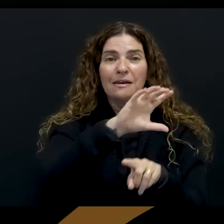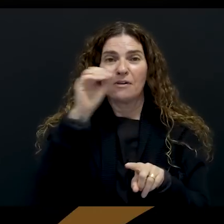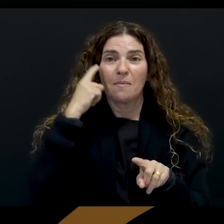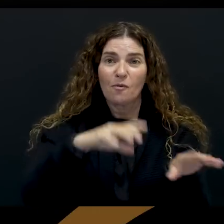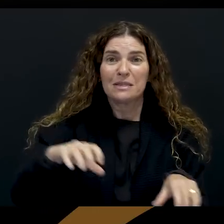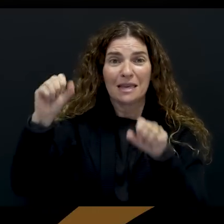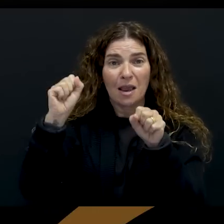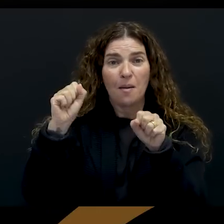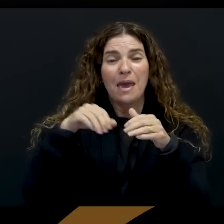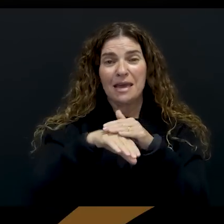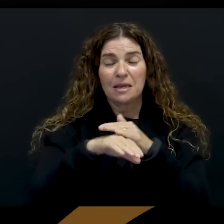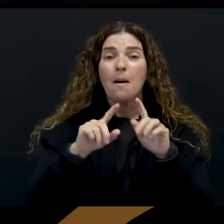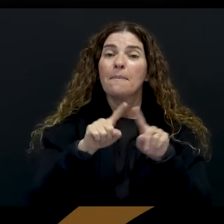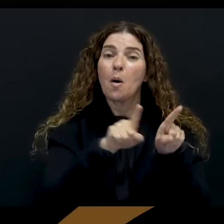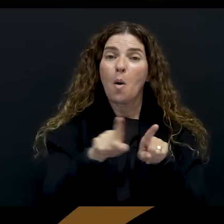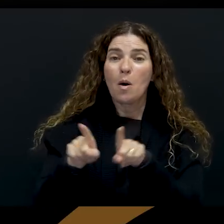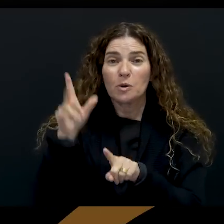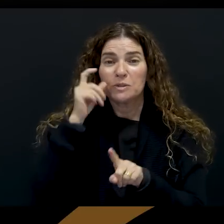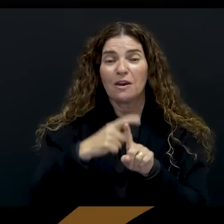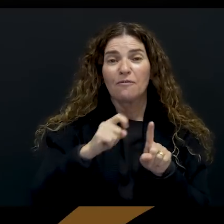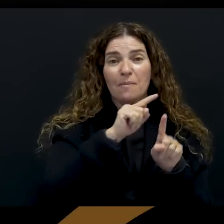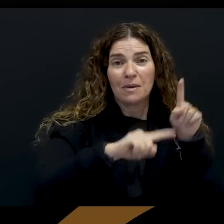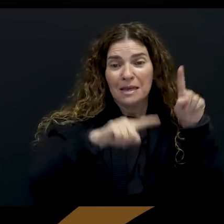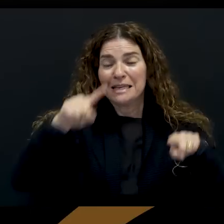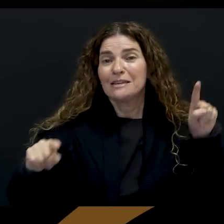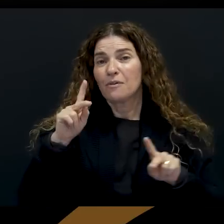leading the charge in accessibility, but also hear from some individuals